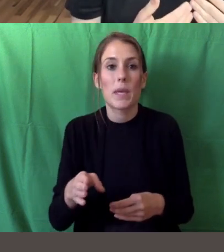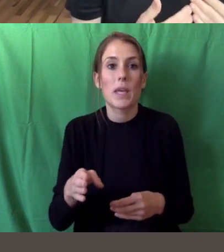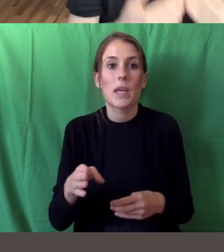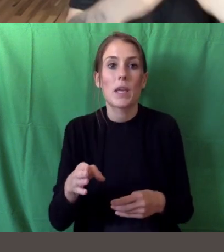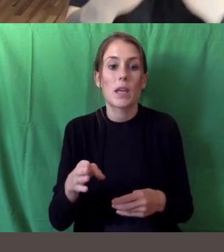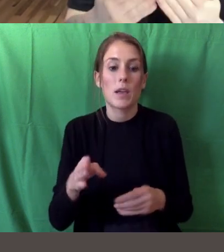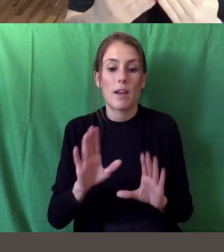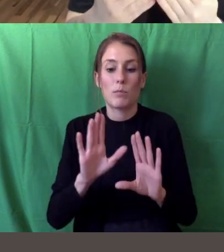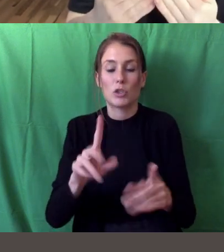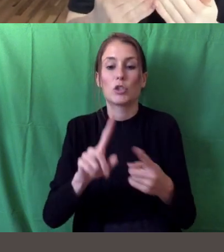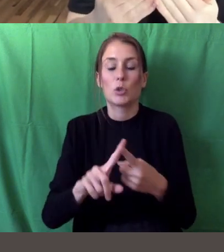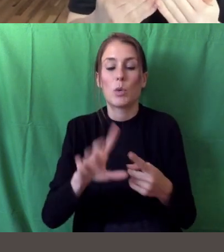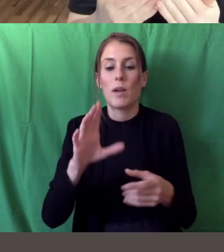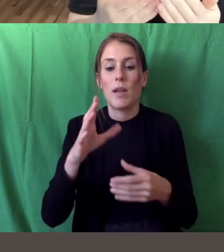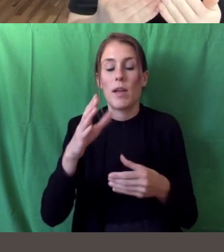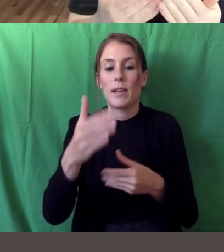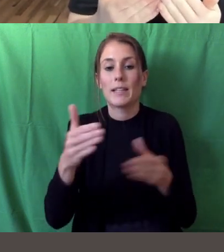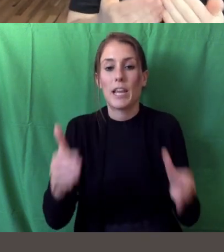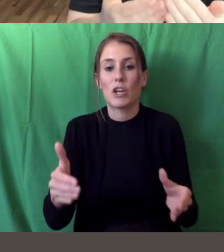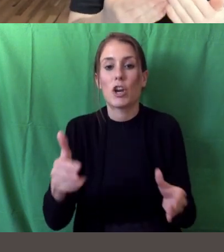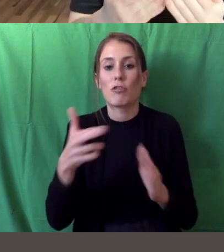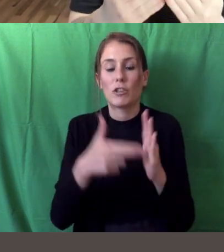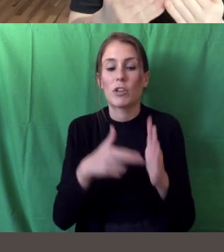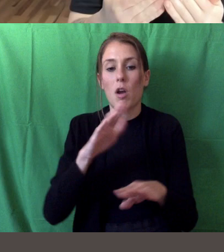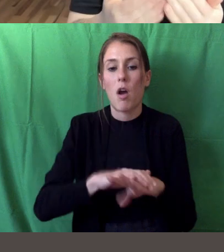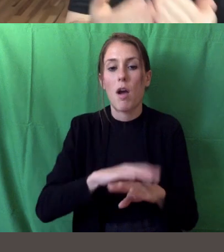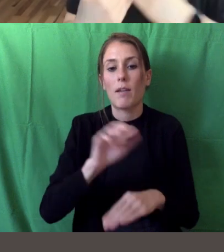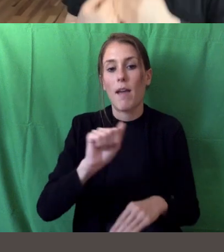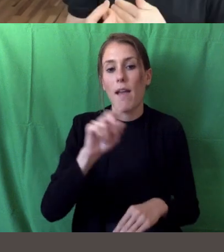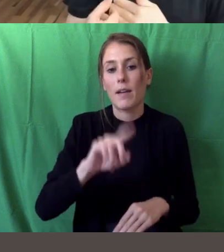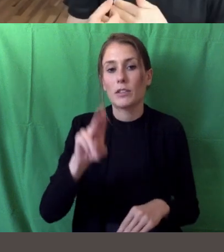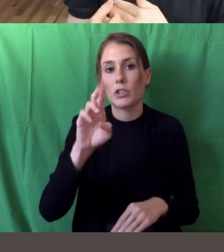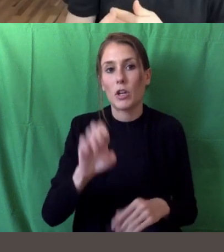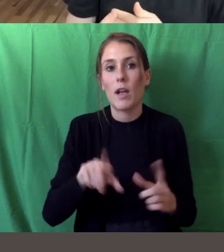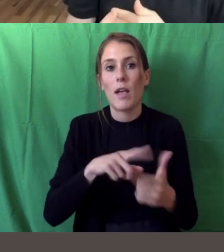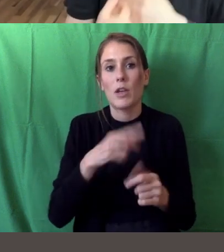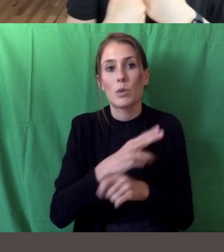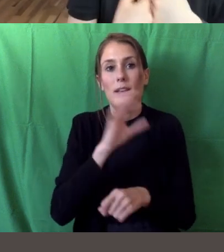to a container registry on Azure and then using those images on our container instances